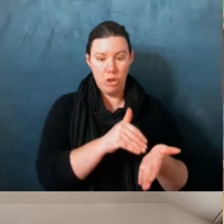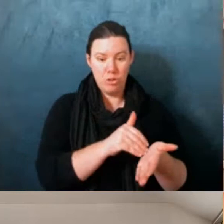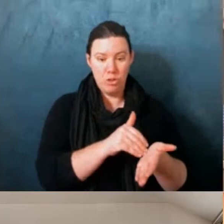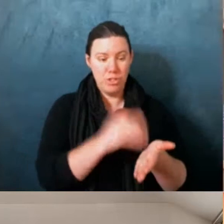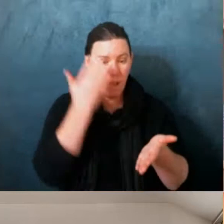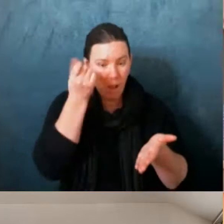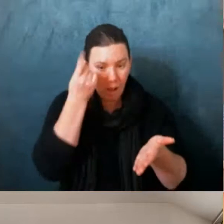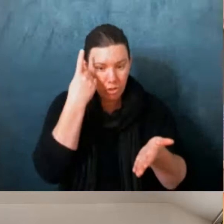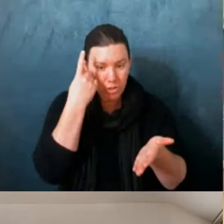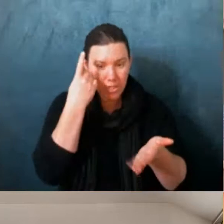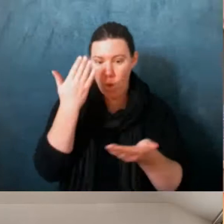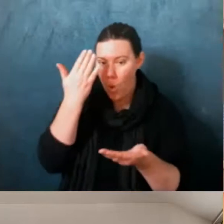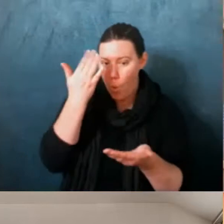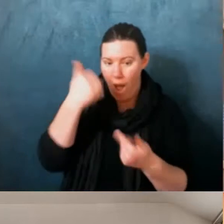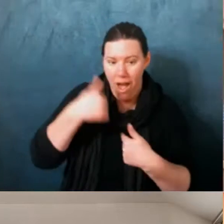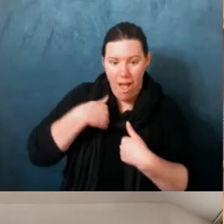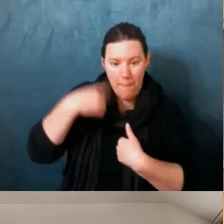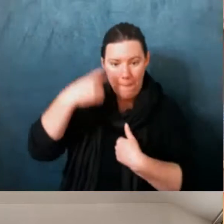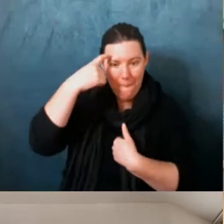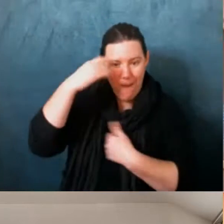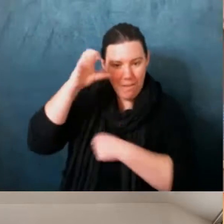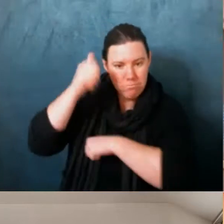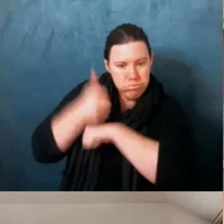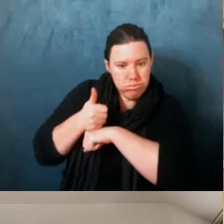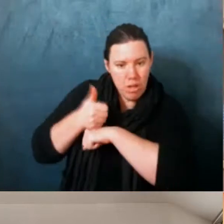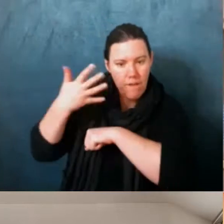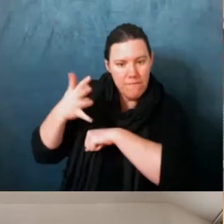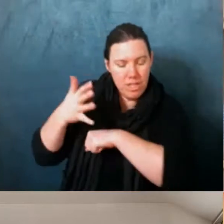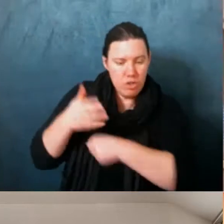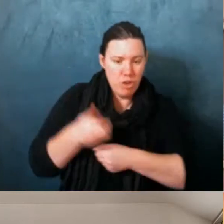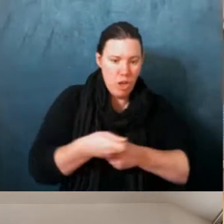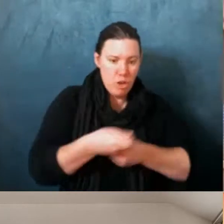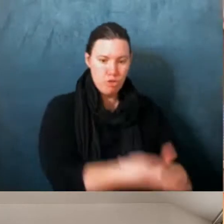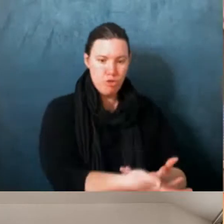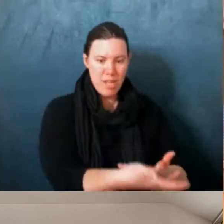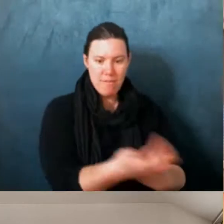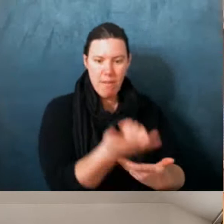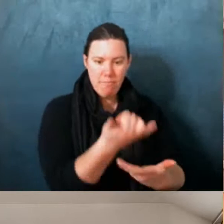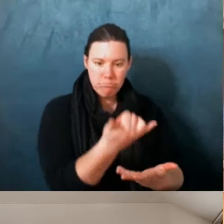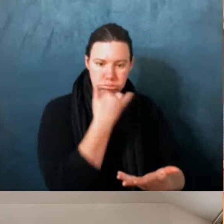we treat that we don't treat them correctly. And I'm saying we as a, as all, as doctors,